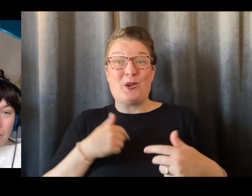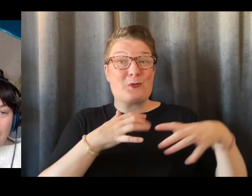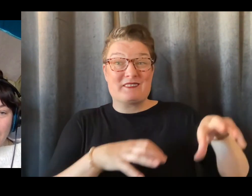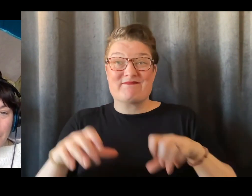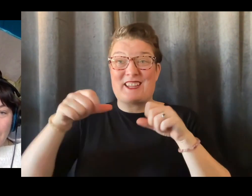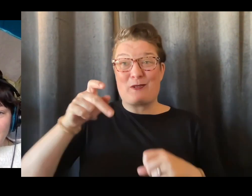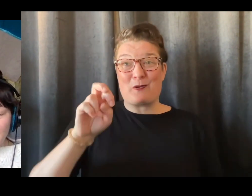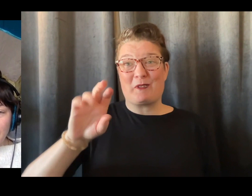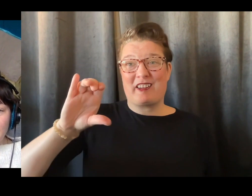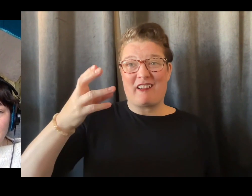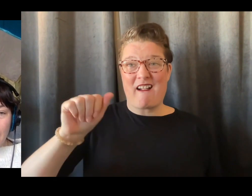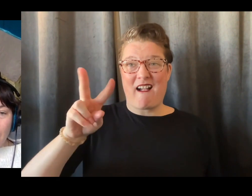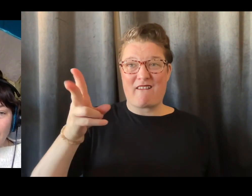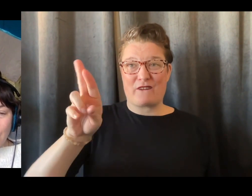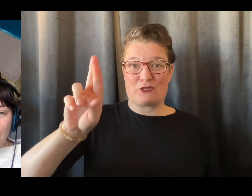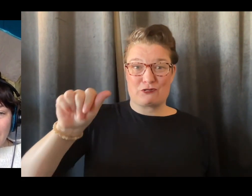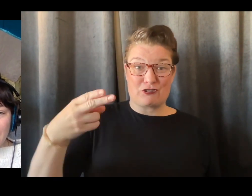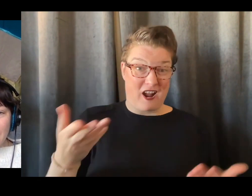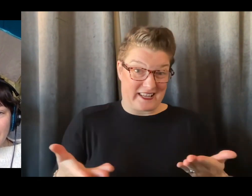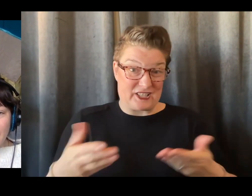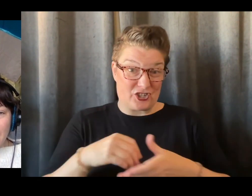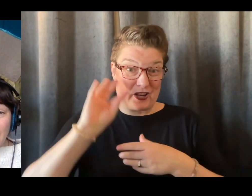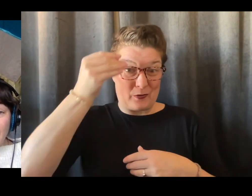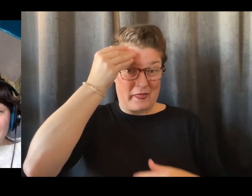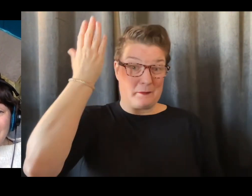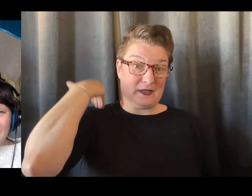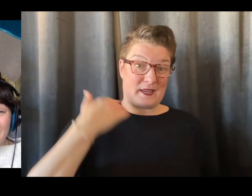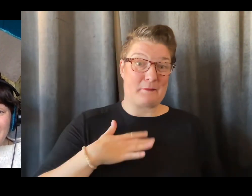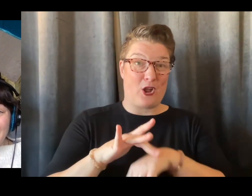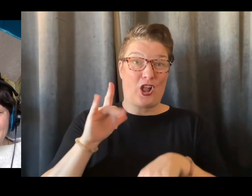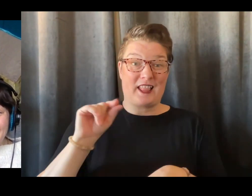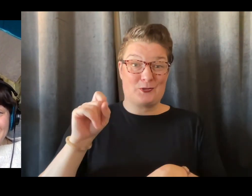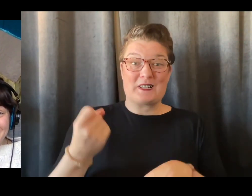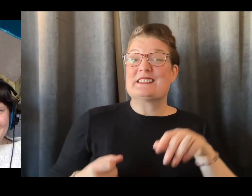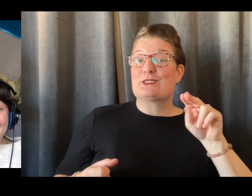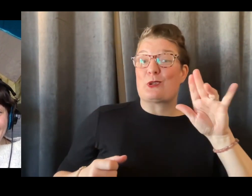early twenties, and I was like, Nomy: that's how we met each other. Rebekah: Yeah. Nomy: Me and Rebekah. Yeah. Rebekah: Yeah.